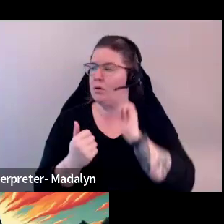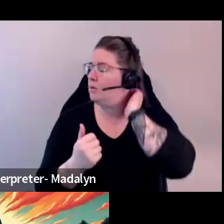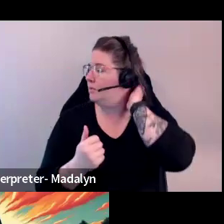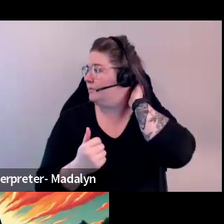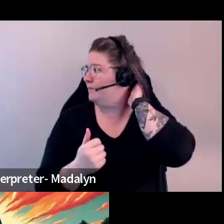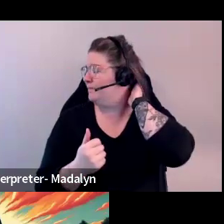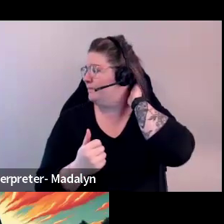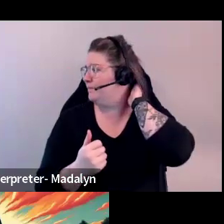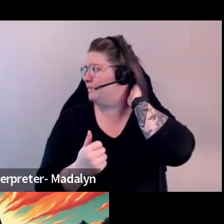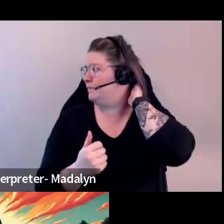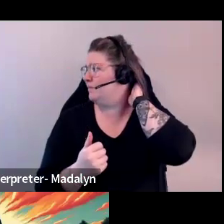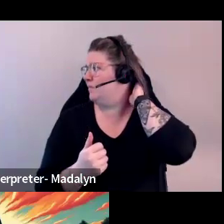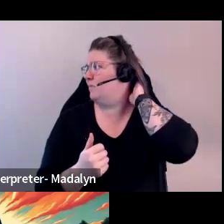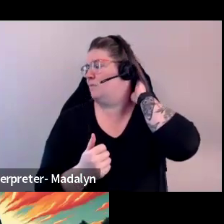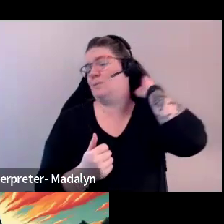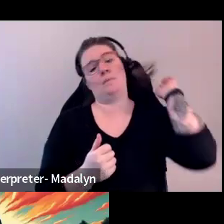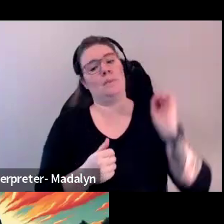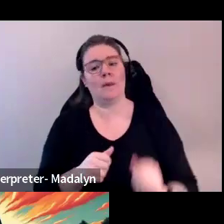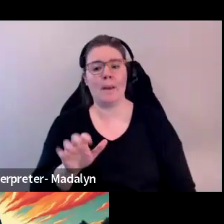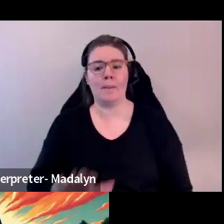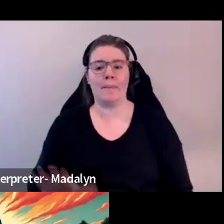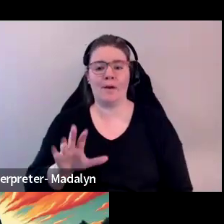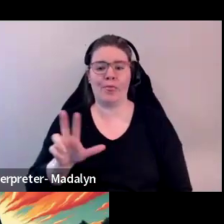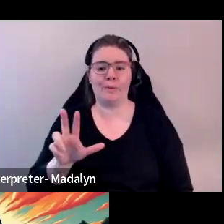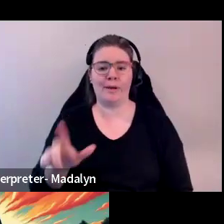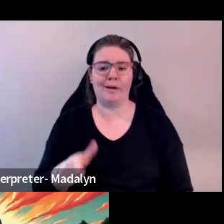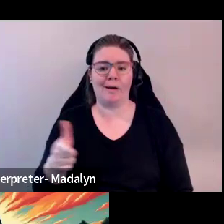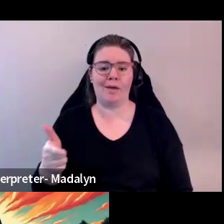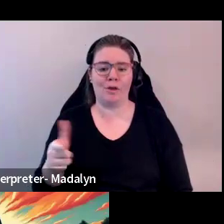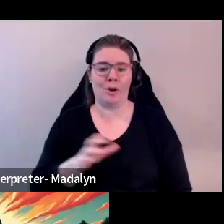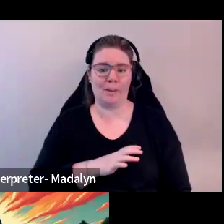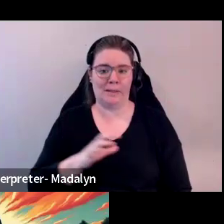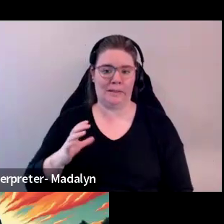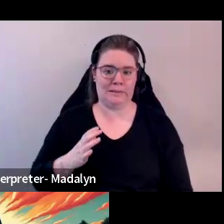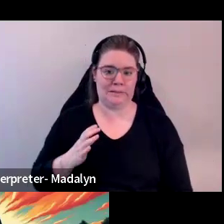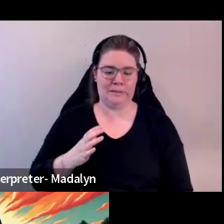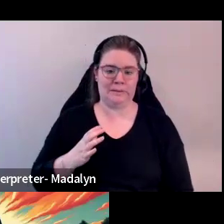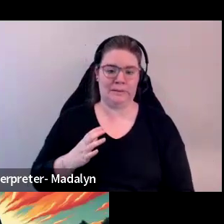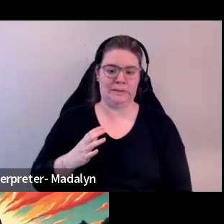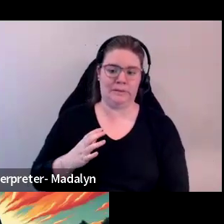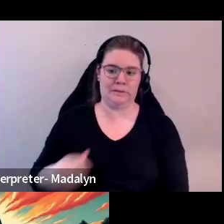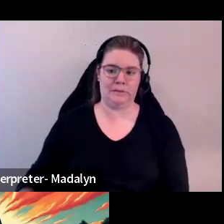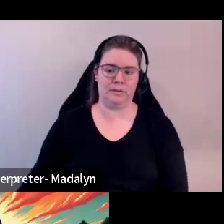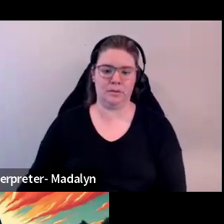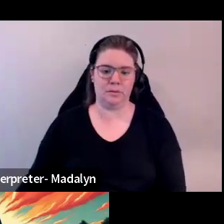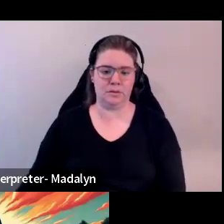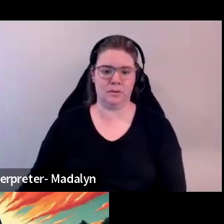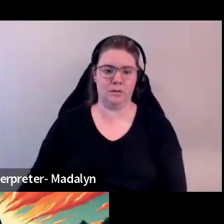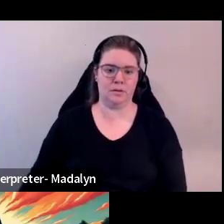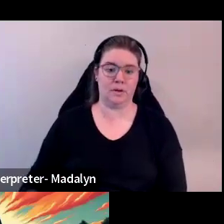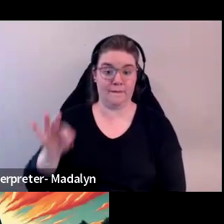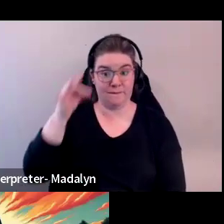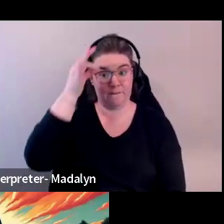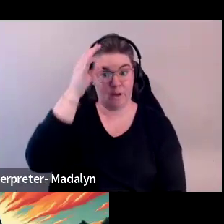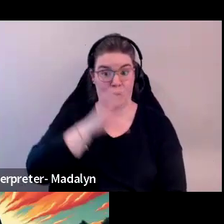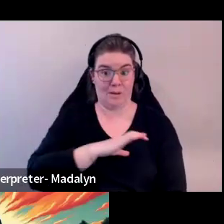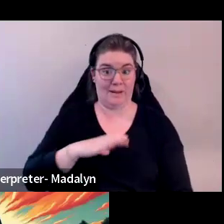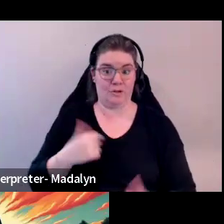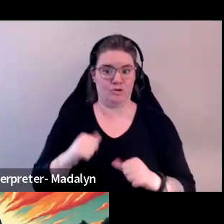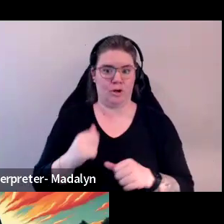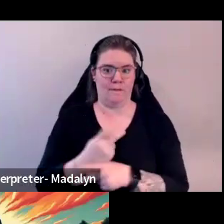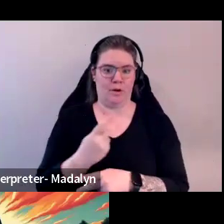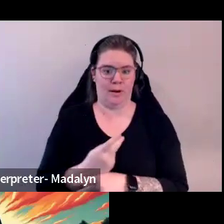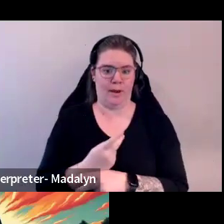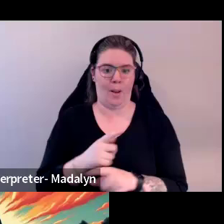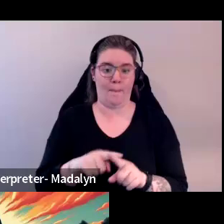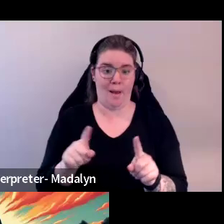Tom Olin: there are about 3 other committees. Let Federal committees are trying to figure it out, but out of the 100